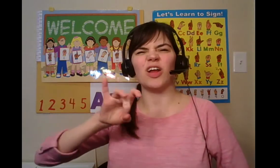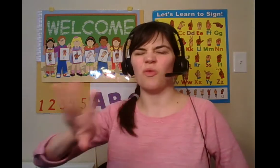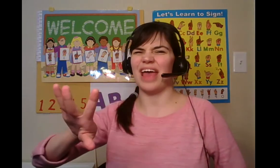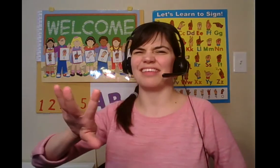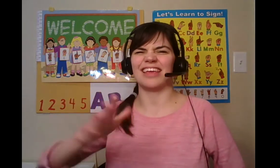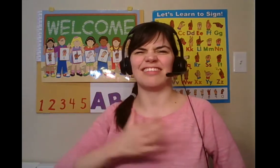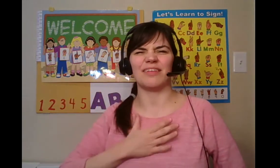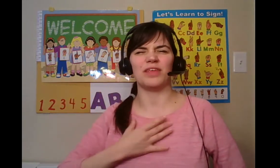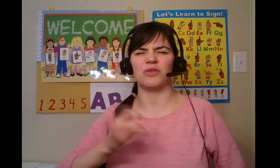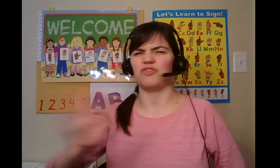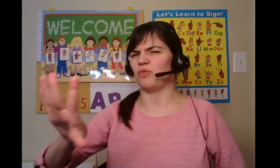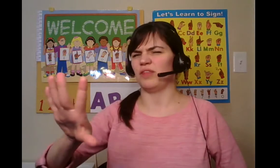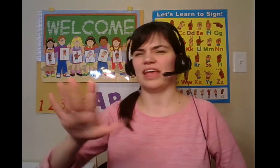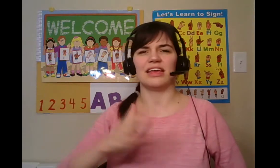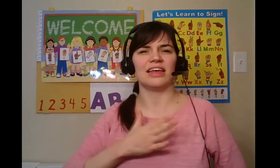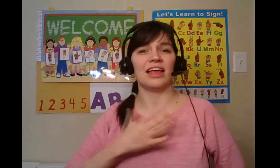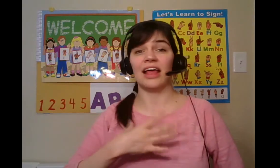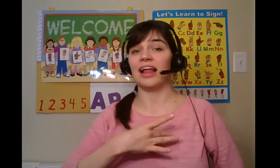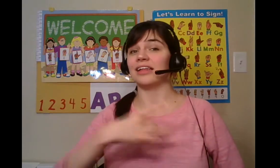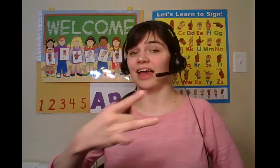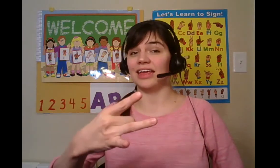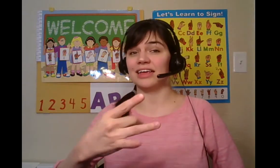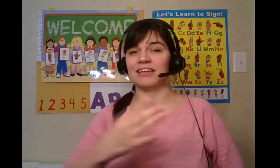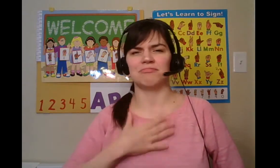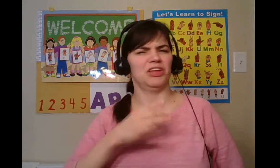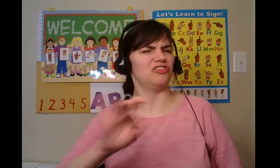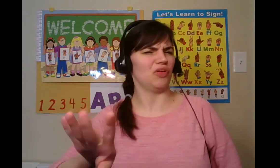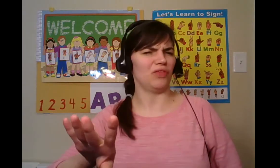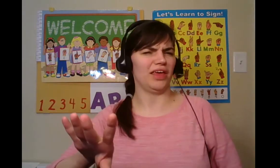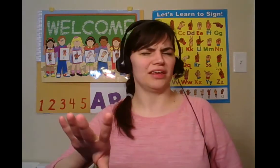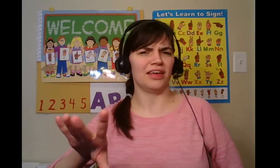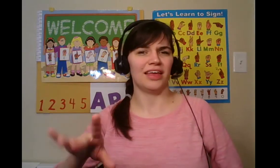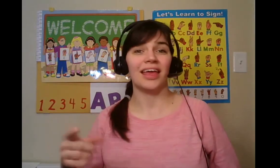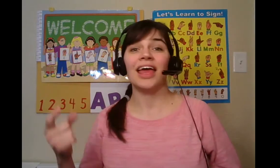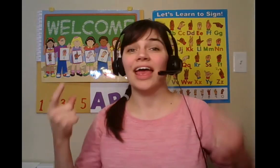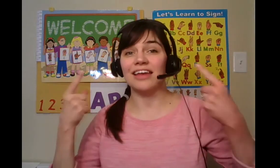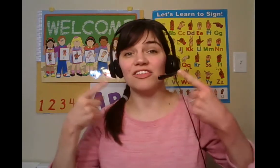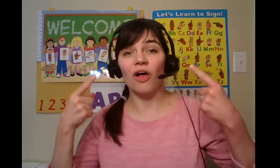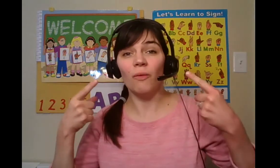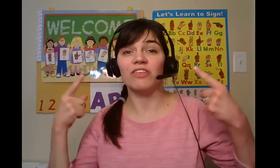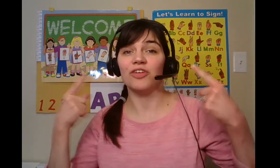it away like it's something you don't like. Like. Don't like. And as always, your